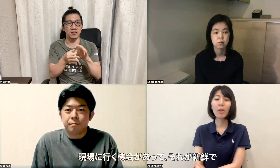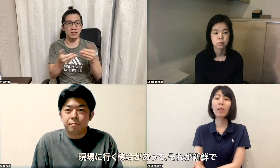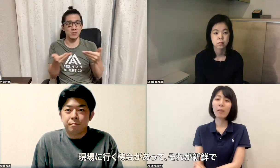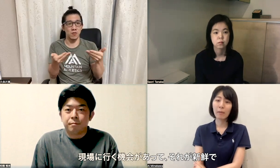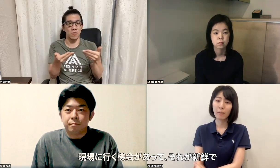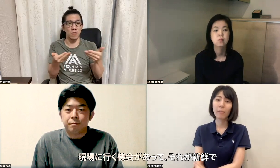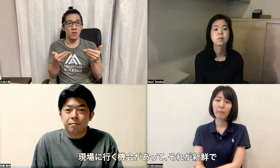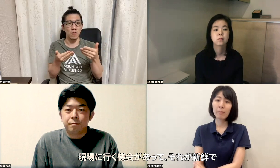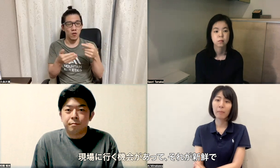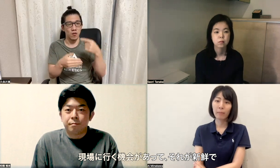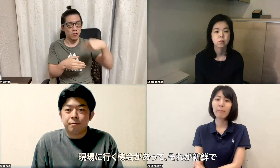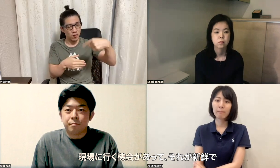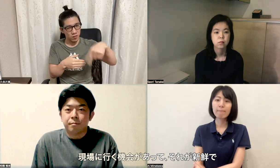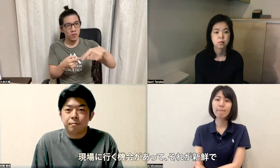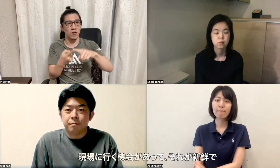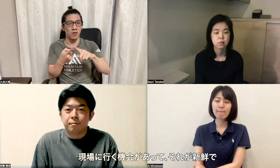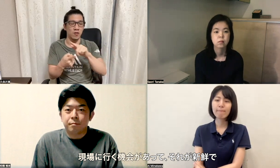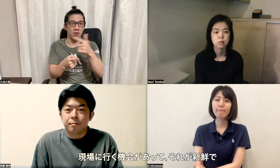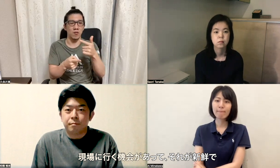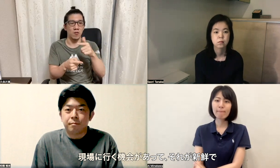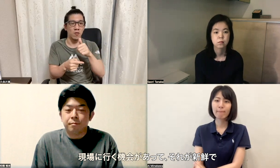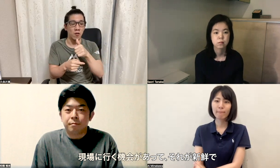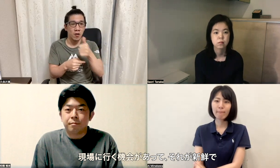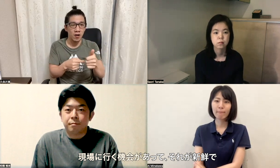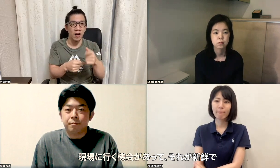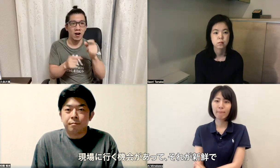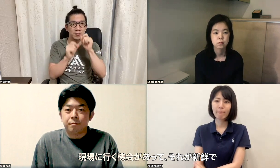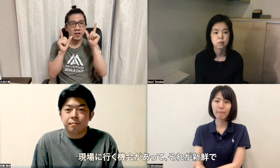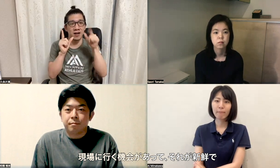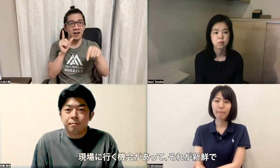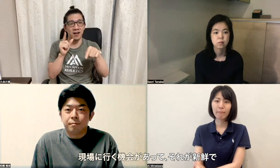for infants and toddlers, and it was interesting